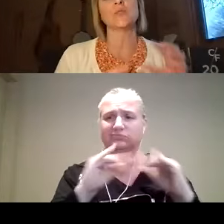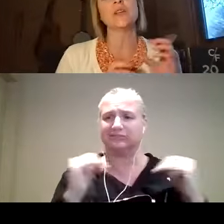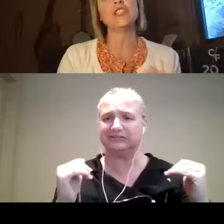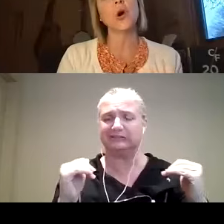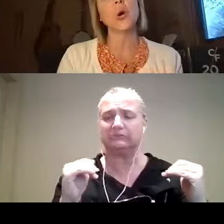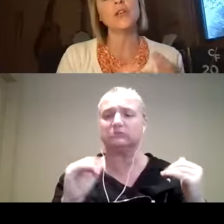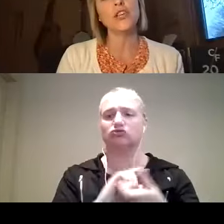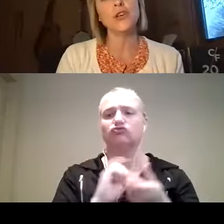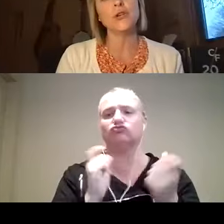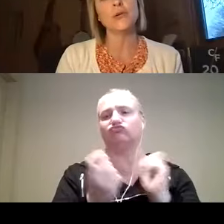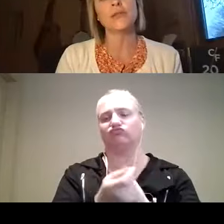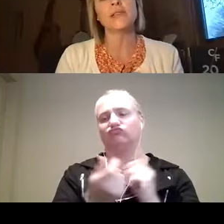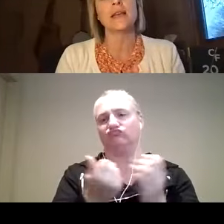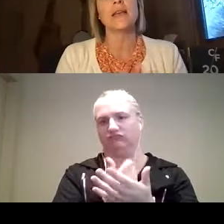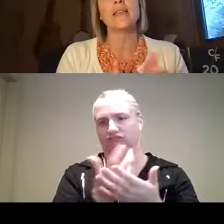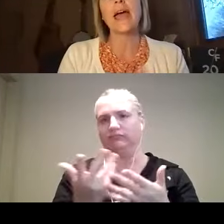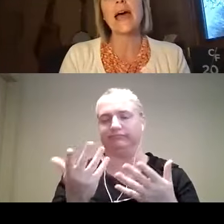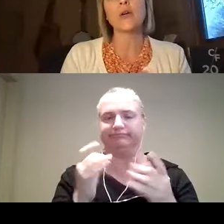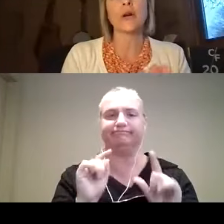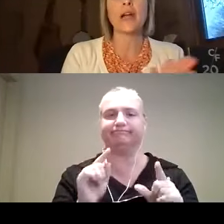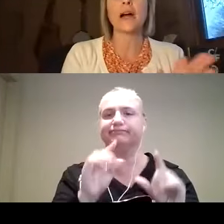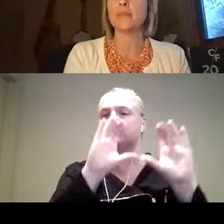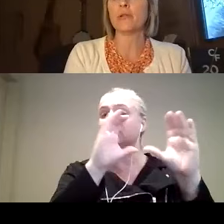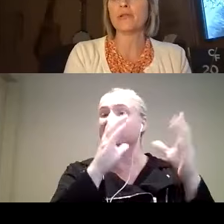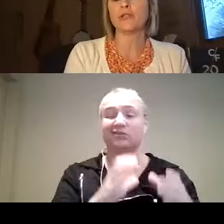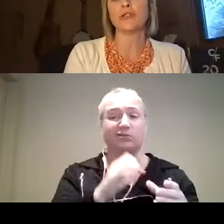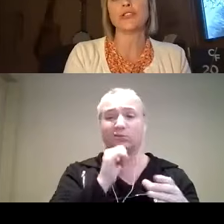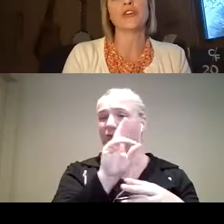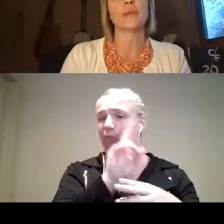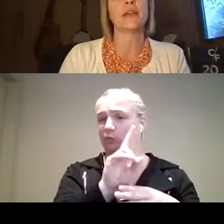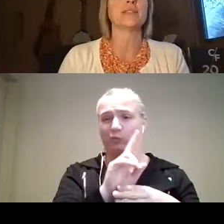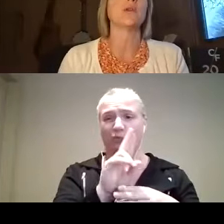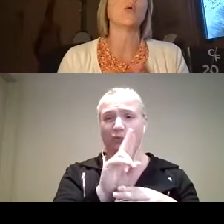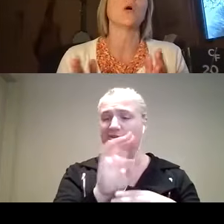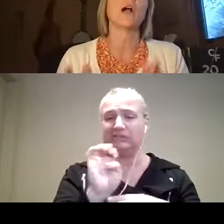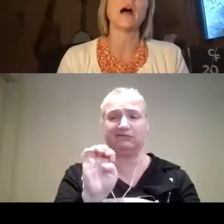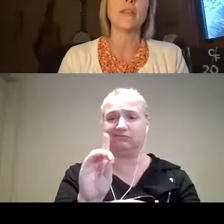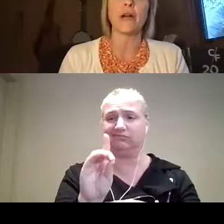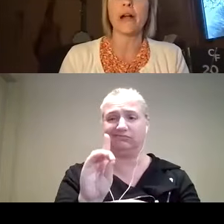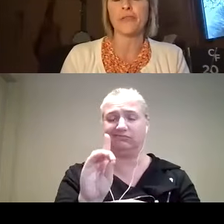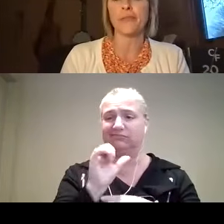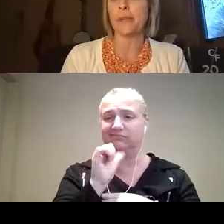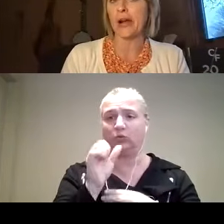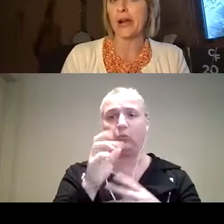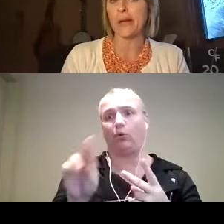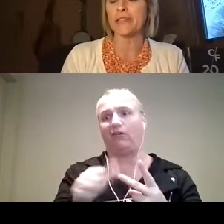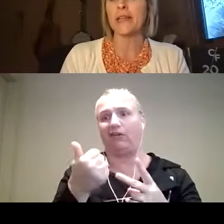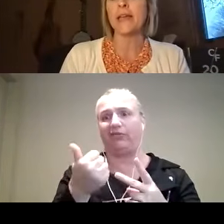We don't use the category of emotional disturbance or other health impairment.